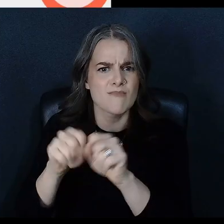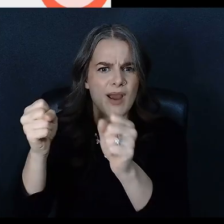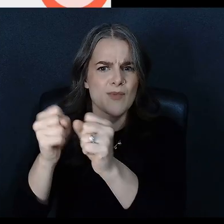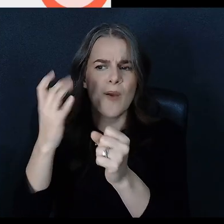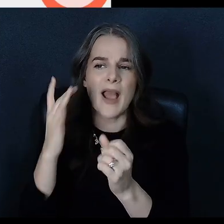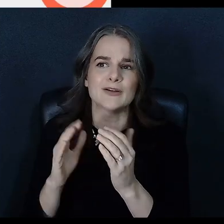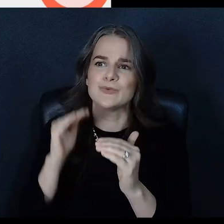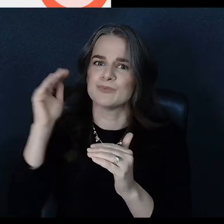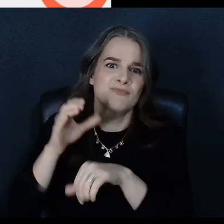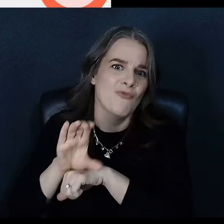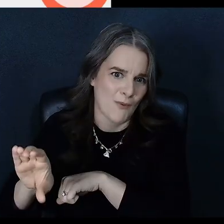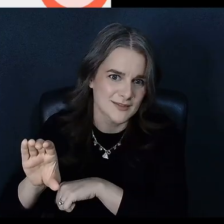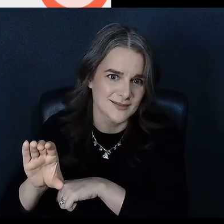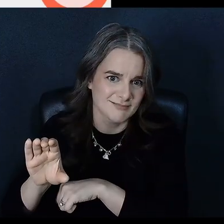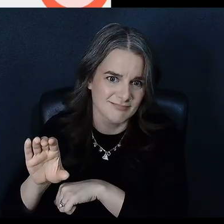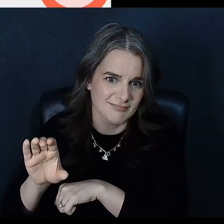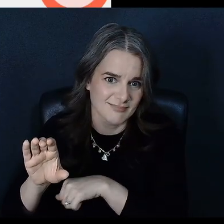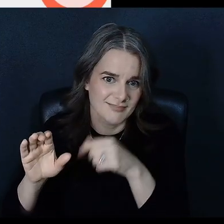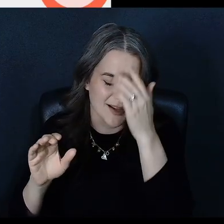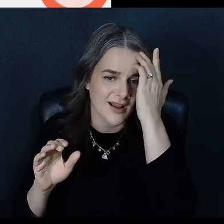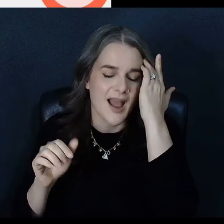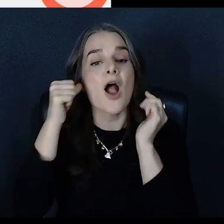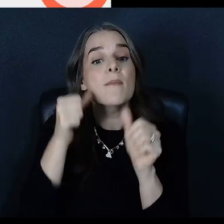went to a manufacturing catalog.